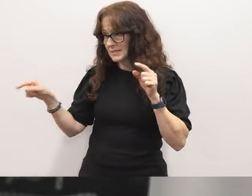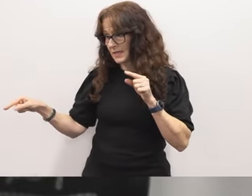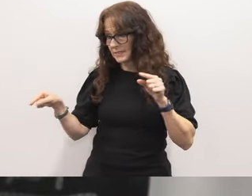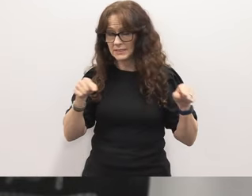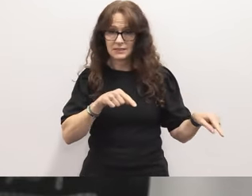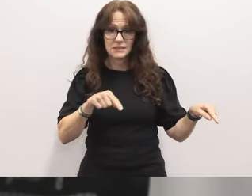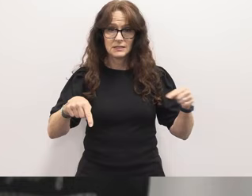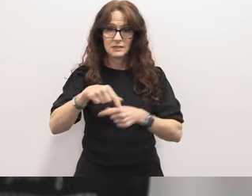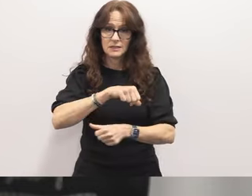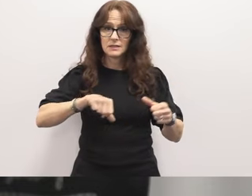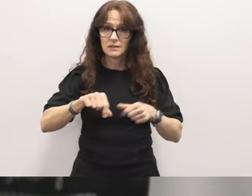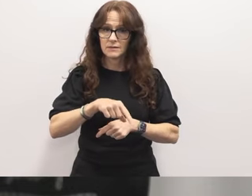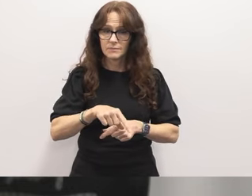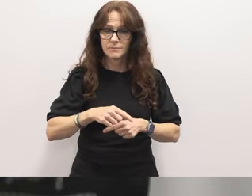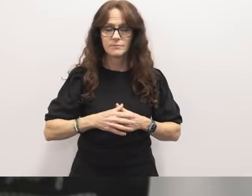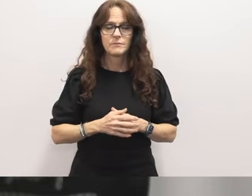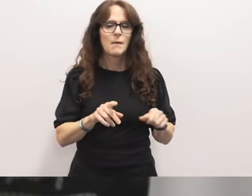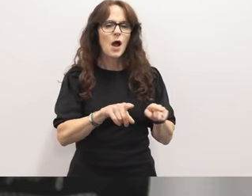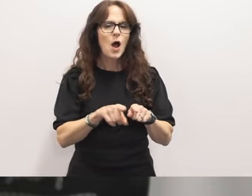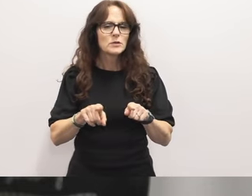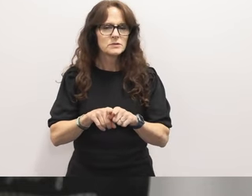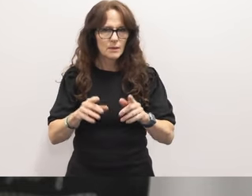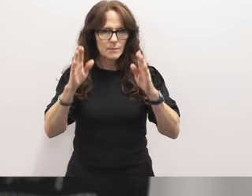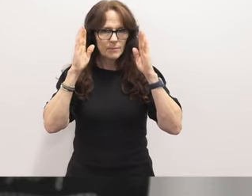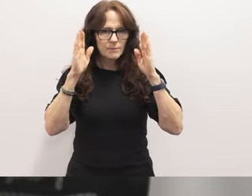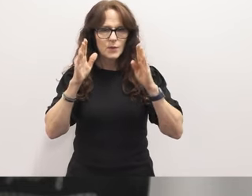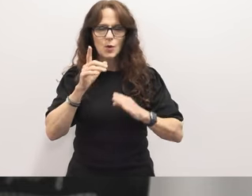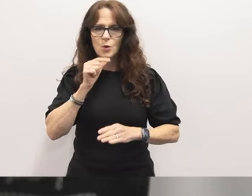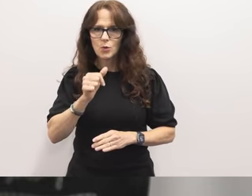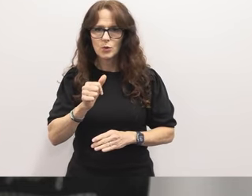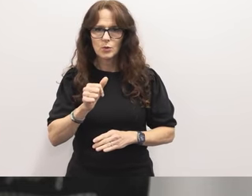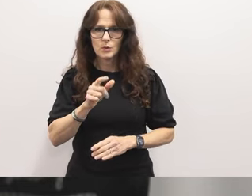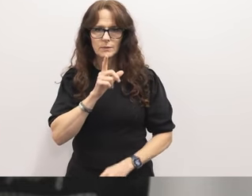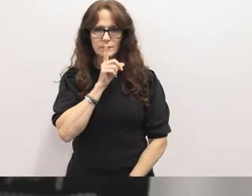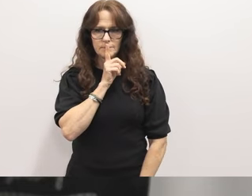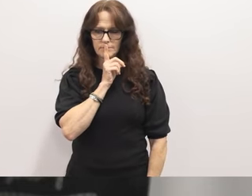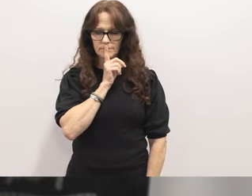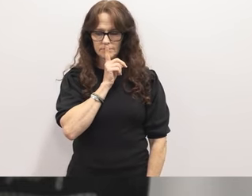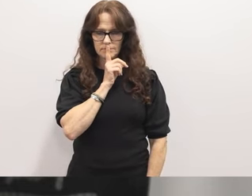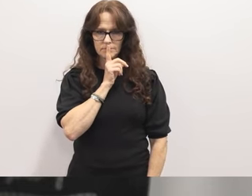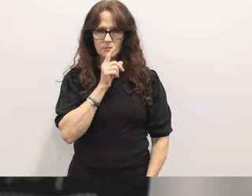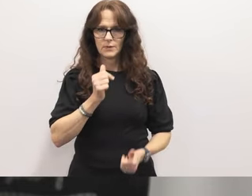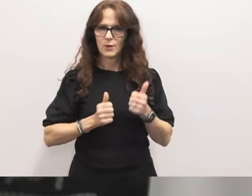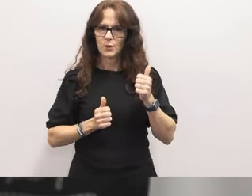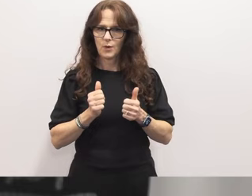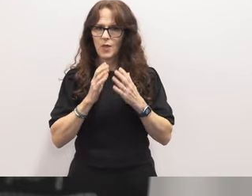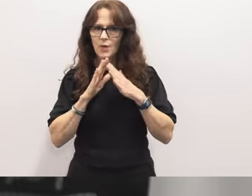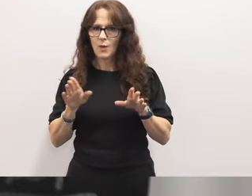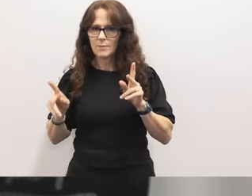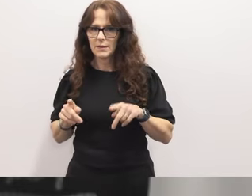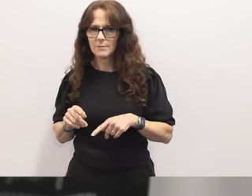but also paying attention to who is not saying anything. Who are the quiet people and what are they thinking